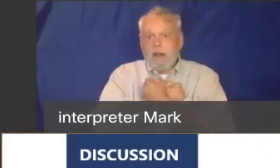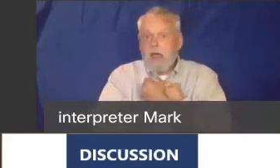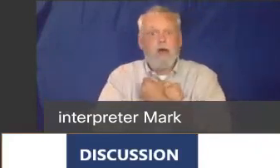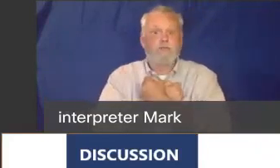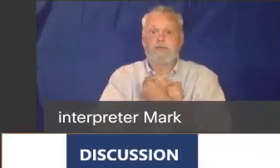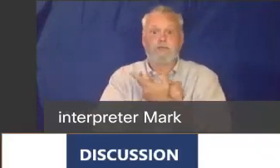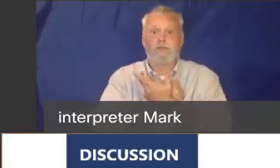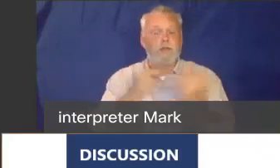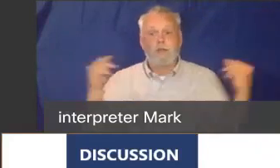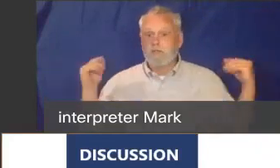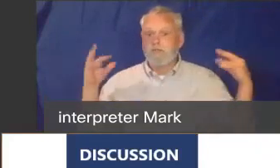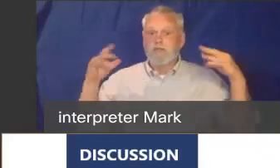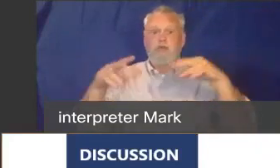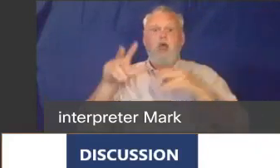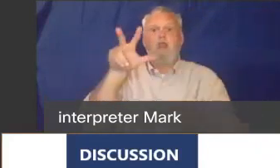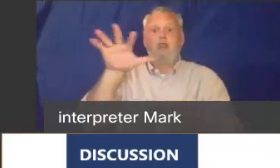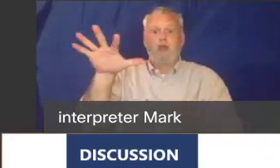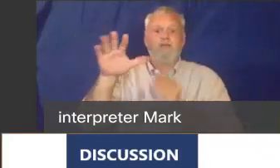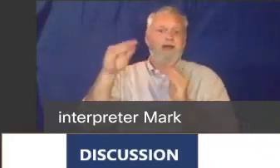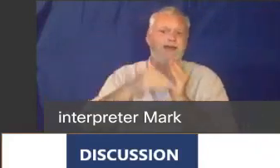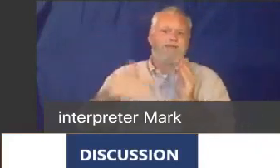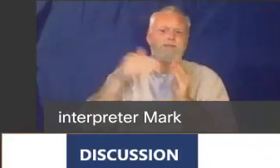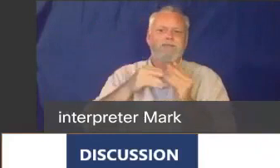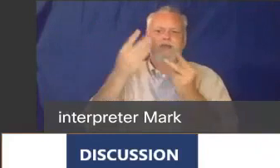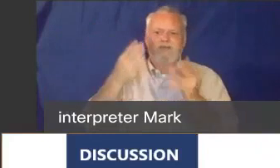We have 35M visitors a year, and some of our infrastructure just.